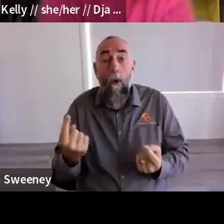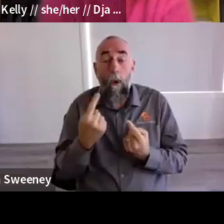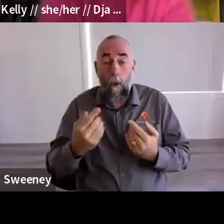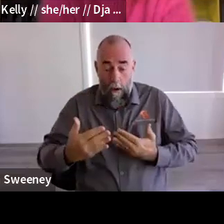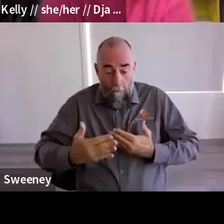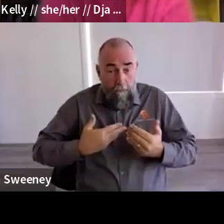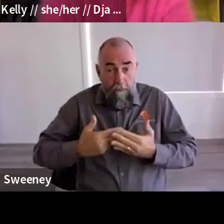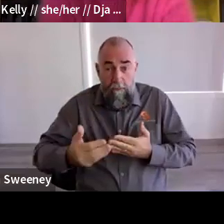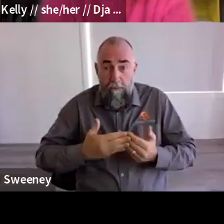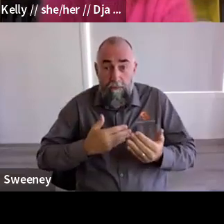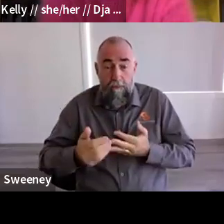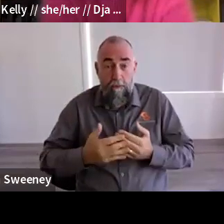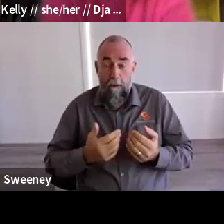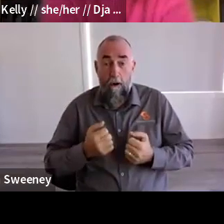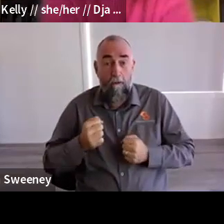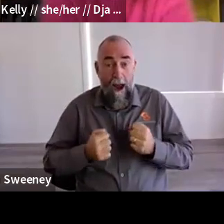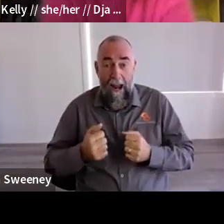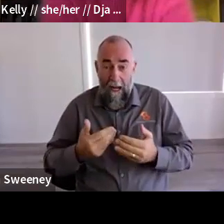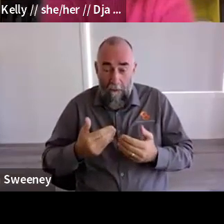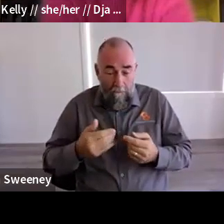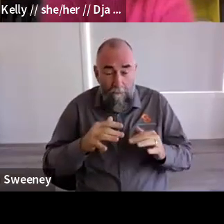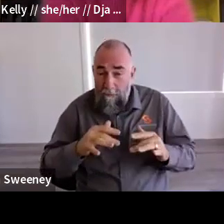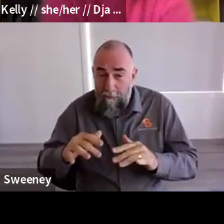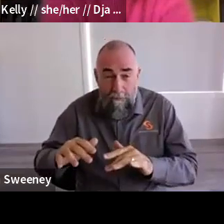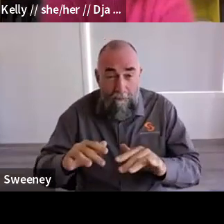Speaking about - in the arts sector, in remote communities, a lot of times